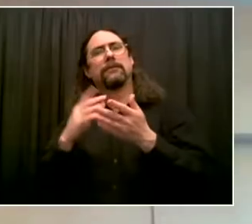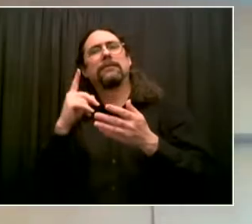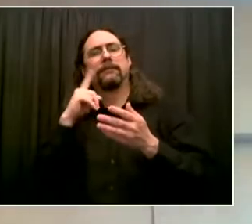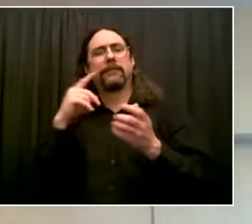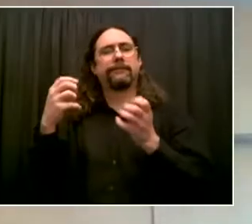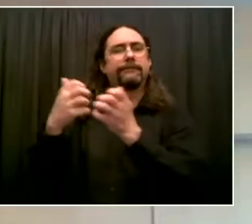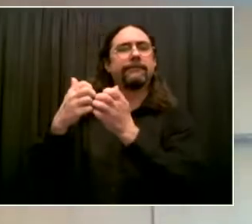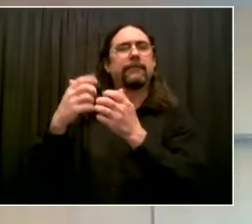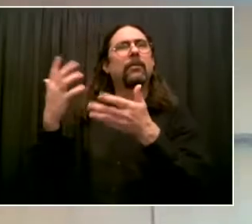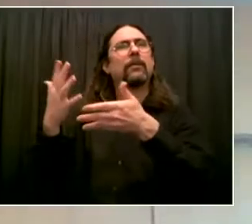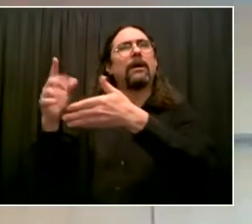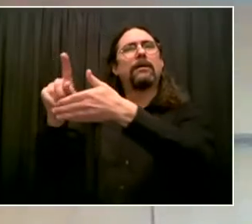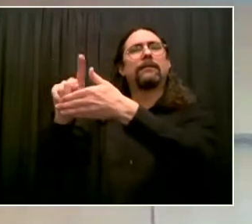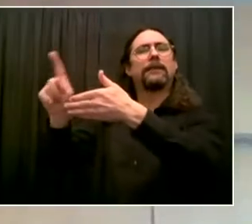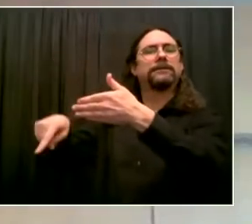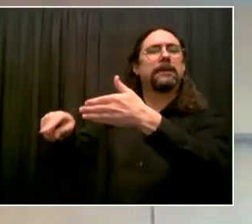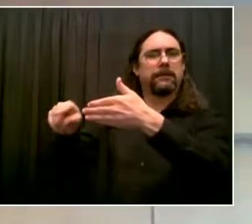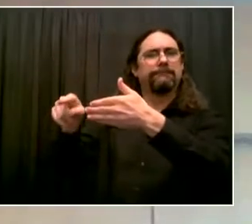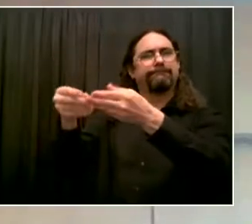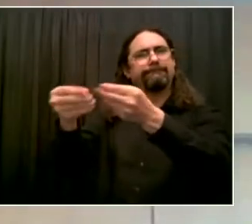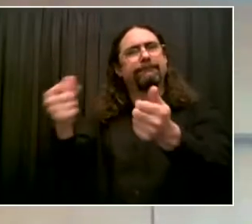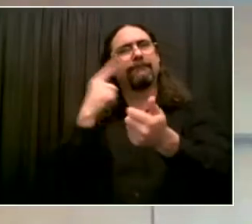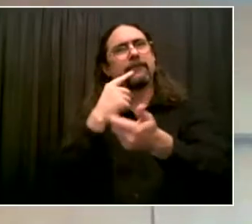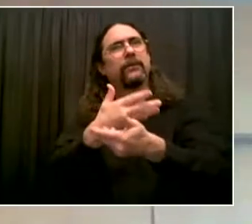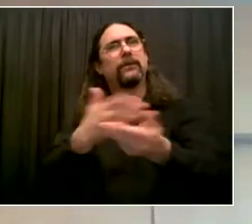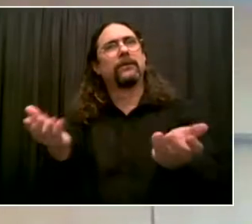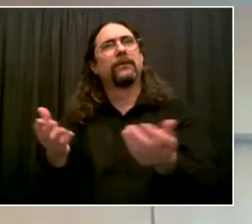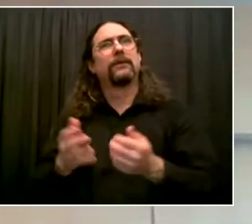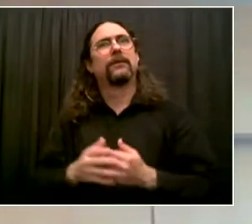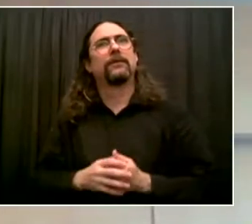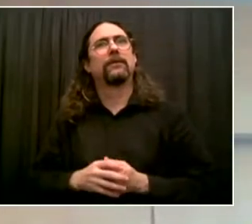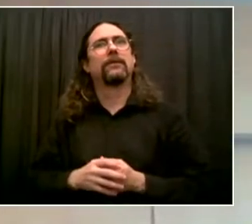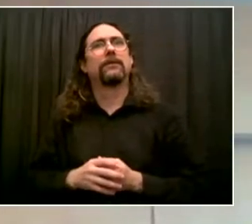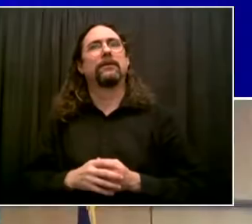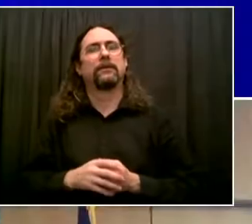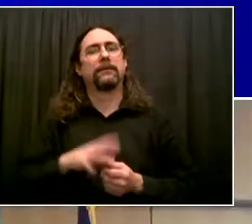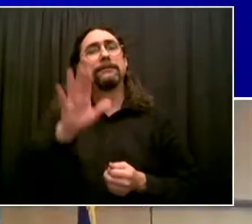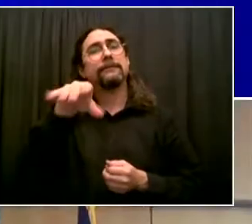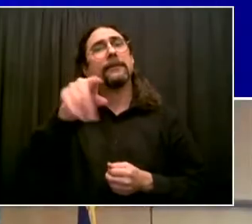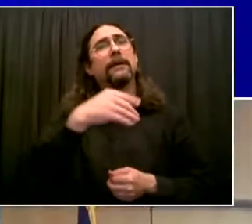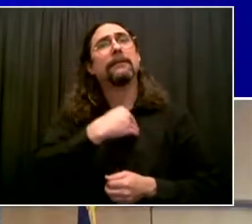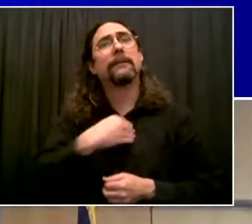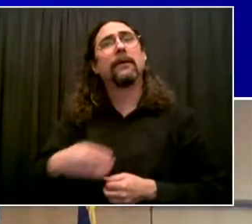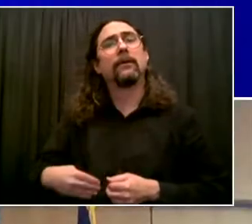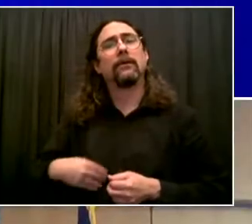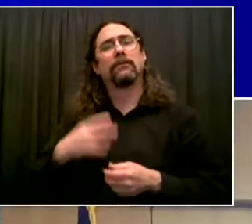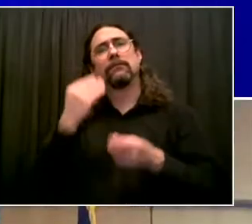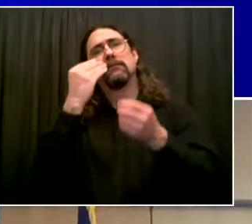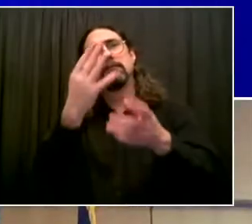SURE WE DEAL WITH THE VIOLENCE AND TRAUMA IN THE COMMUNITIES TO AVHE THE RESOURCES.